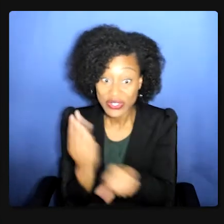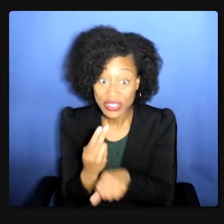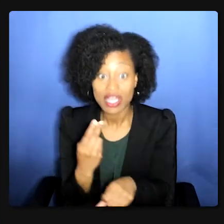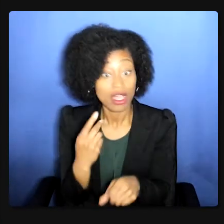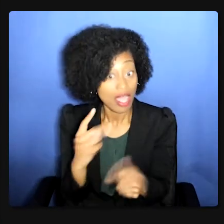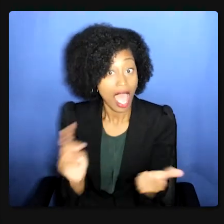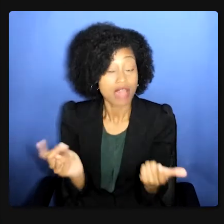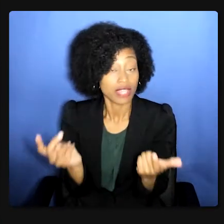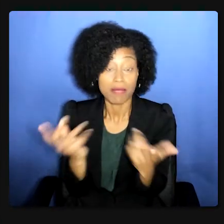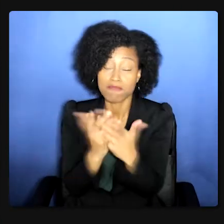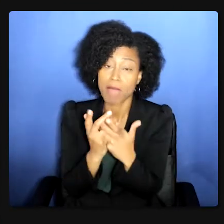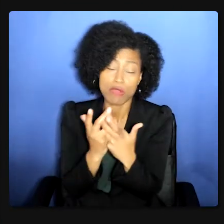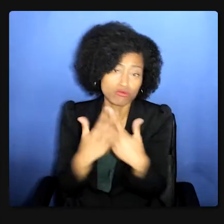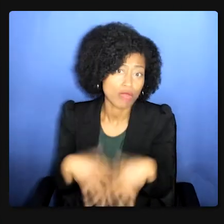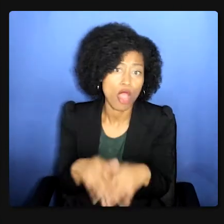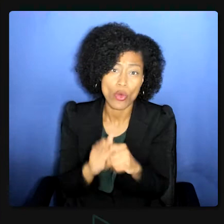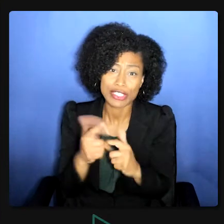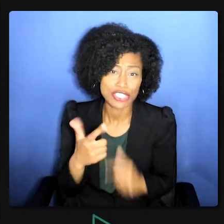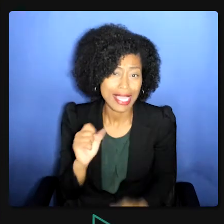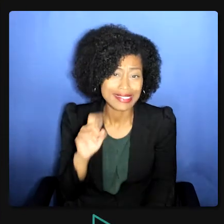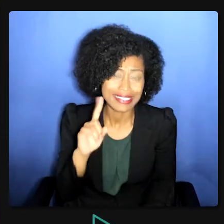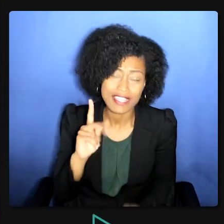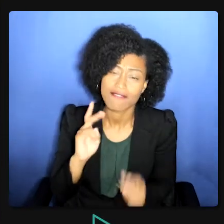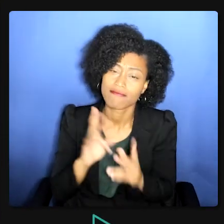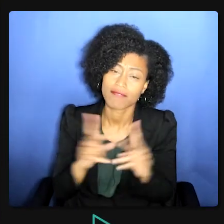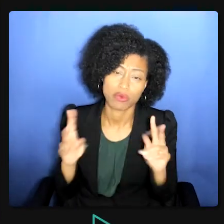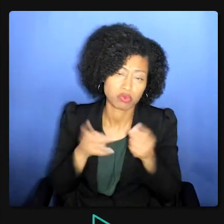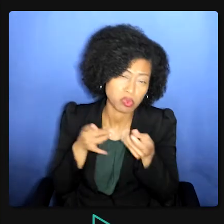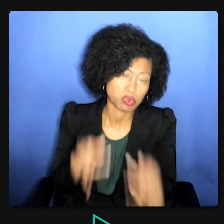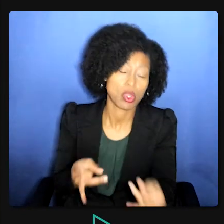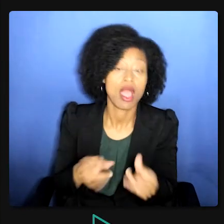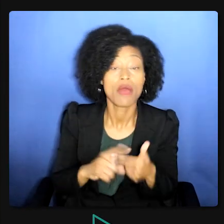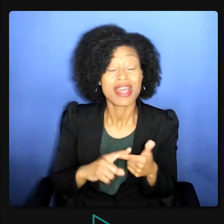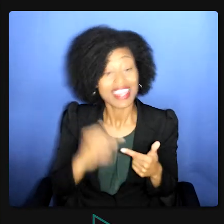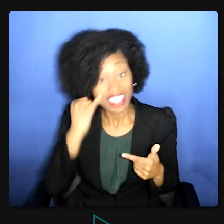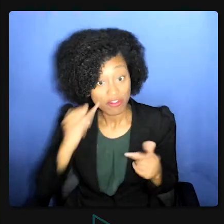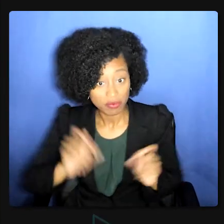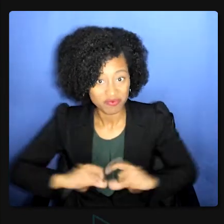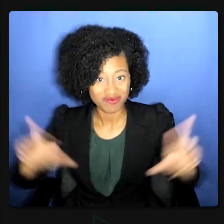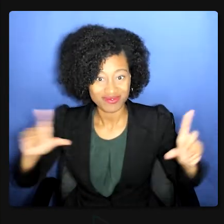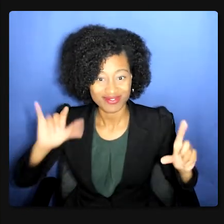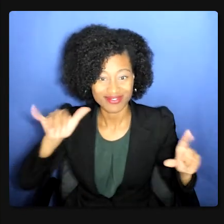to validate that your GSDK is working correctly, right. And going into the YAML file,